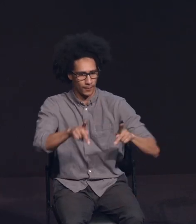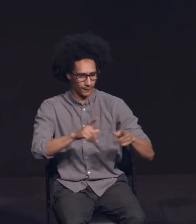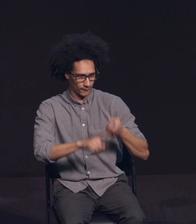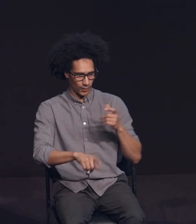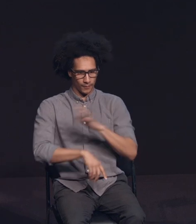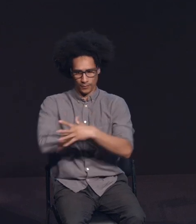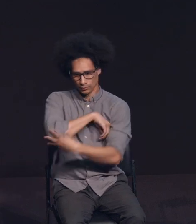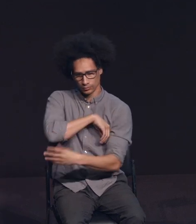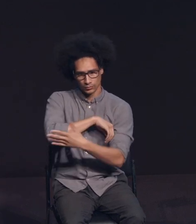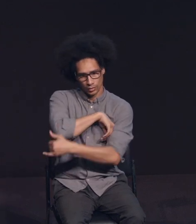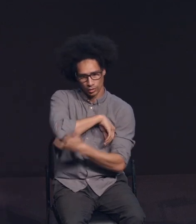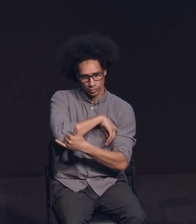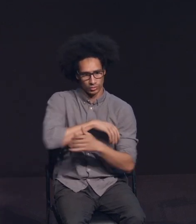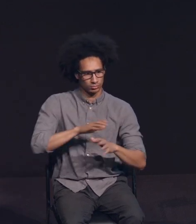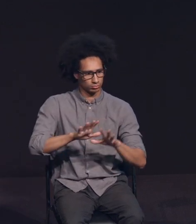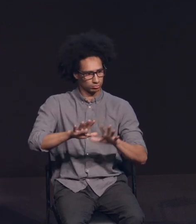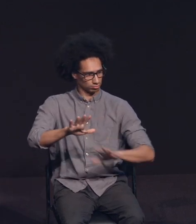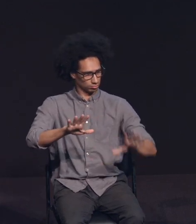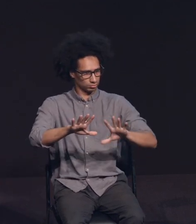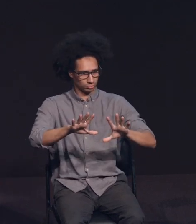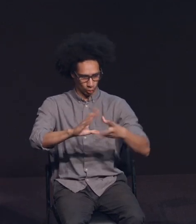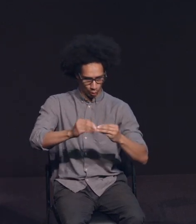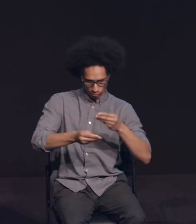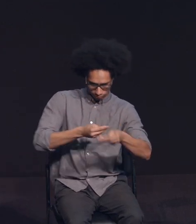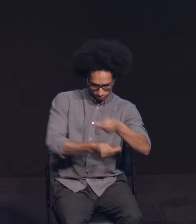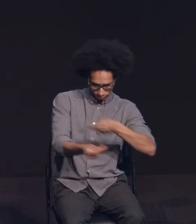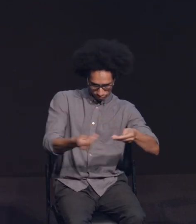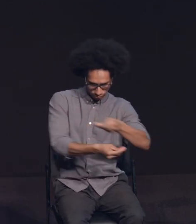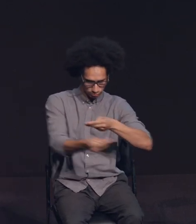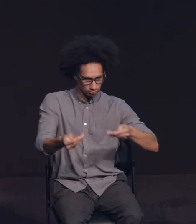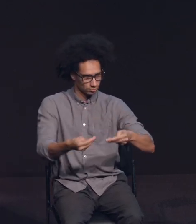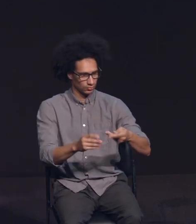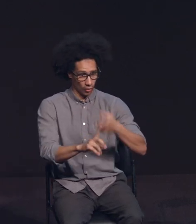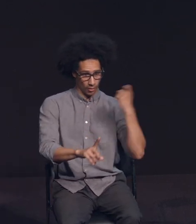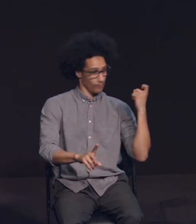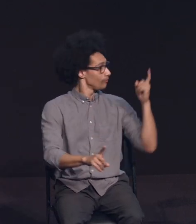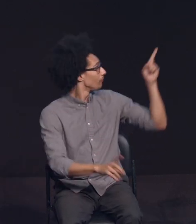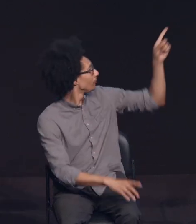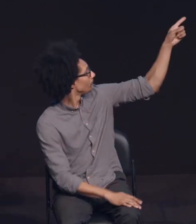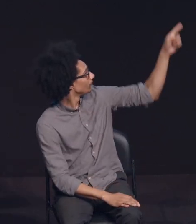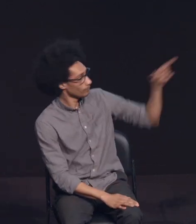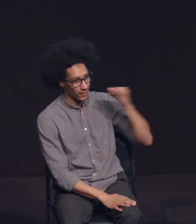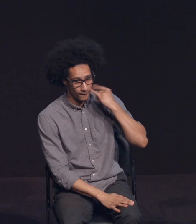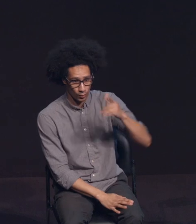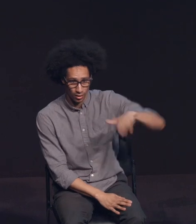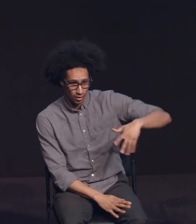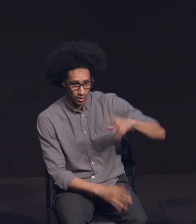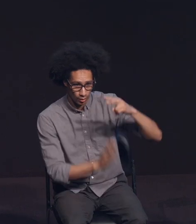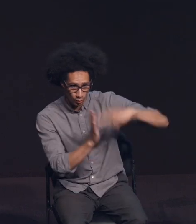And so it's really--if you haven't had a chance to take a look at this book, it's really powerful and beautiful and fun